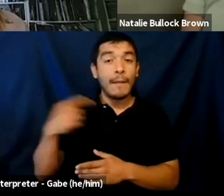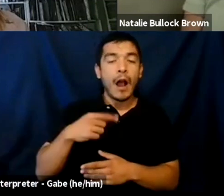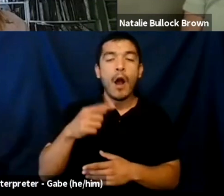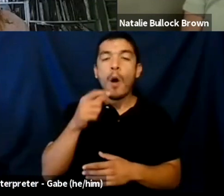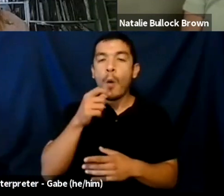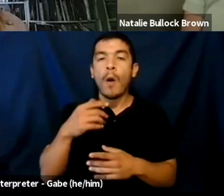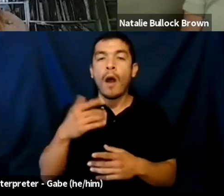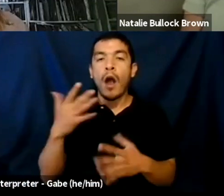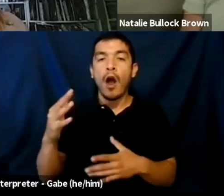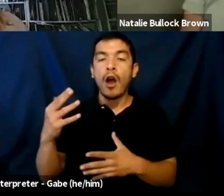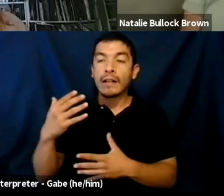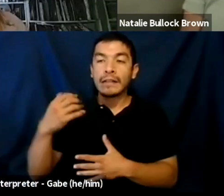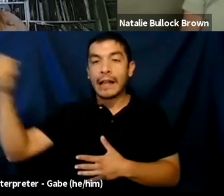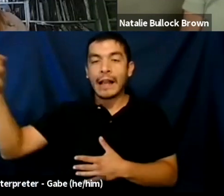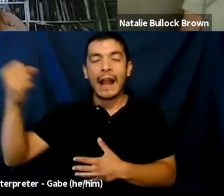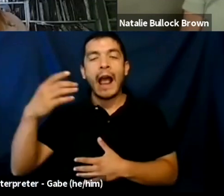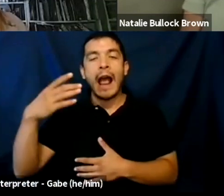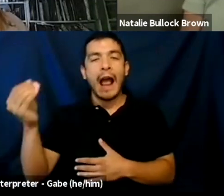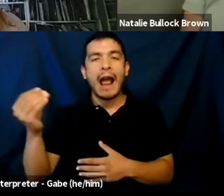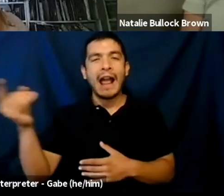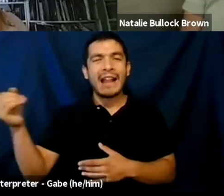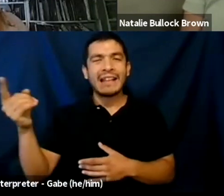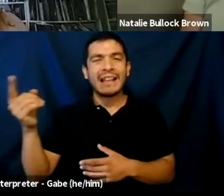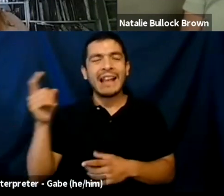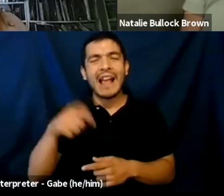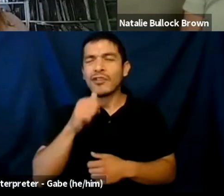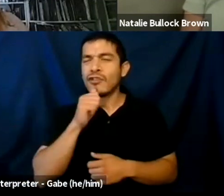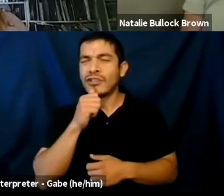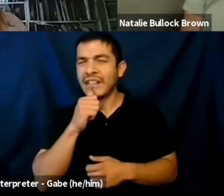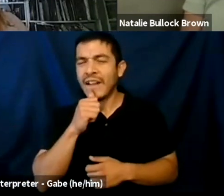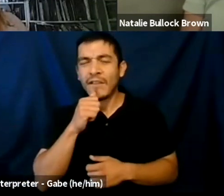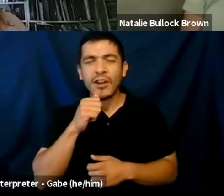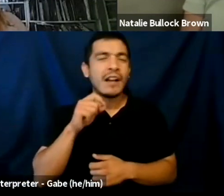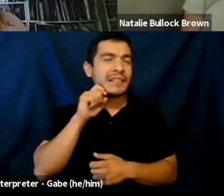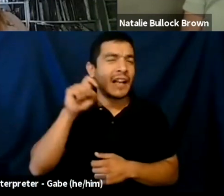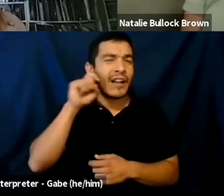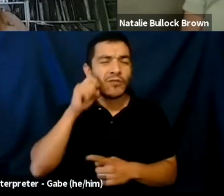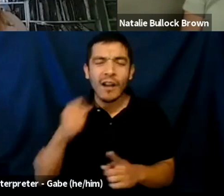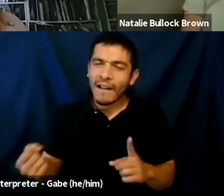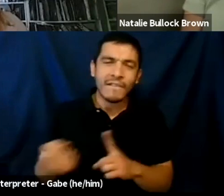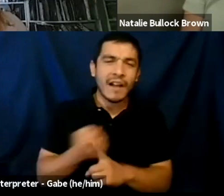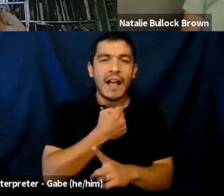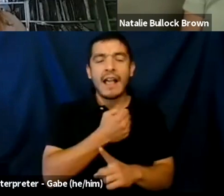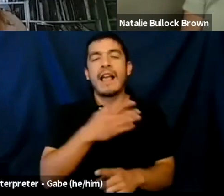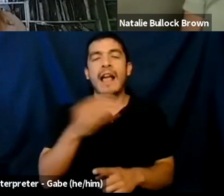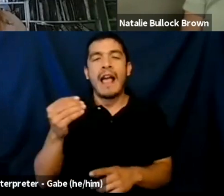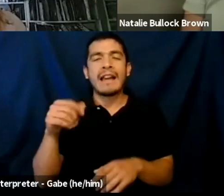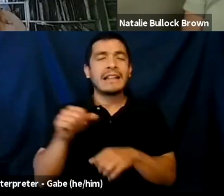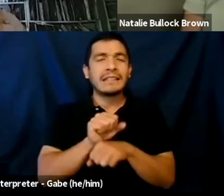and subjected to brutal sexual violence and enslavement, they said that they could return to their family